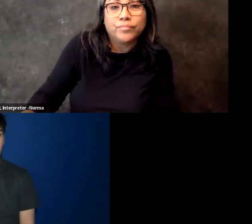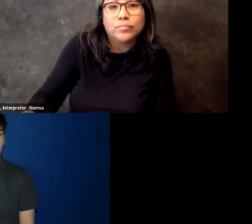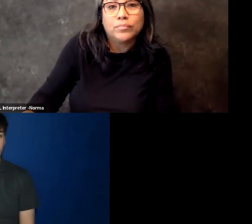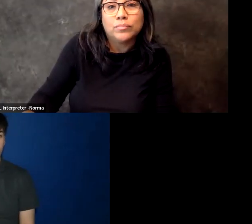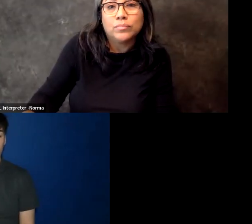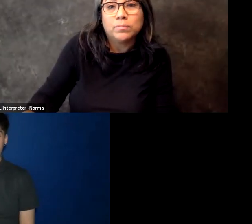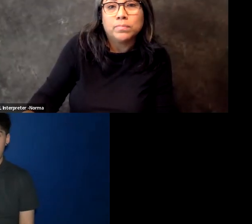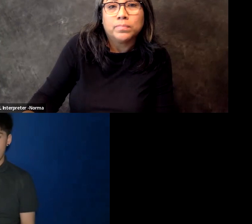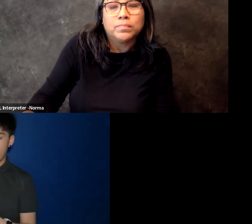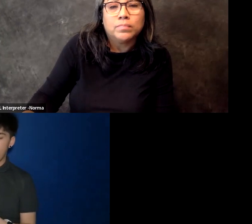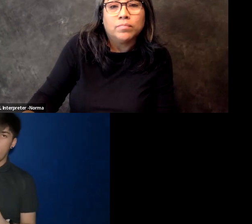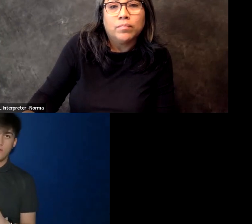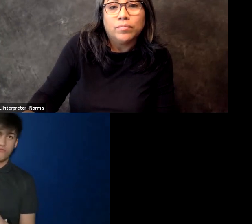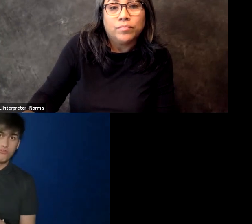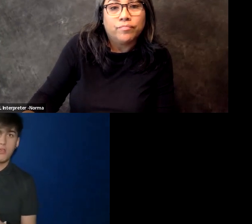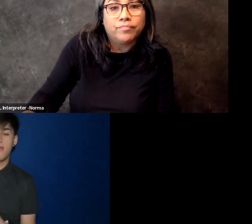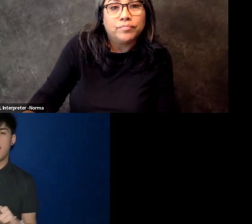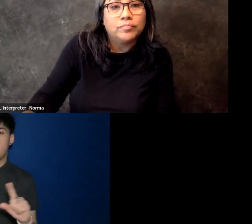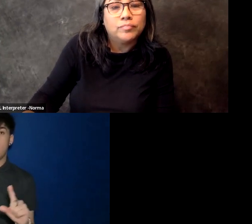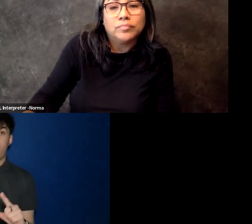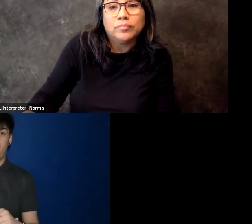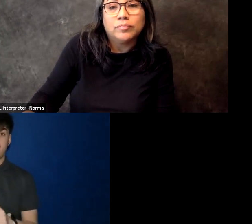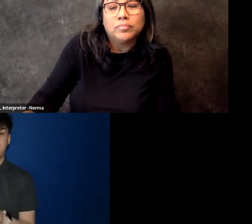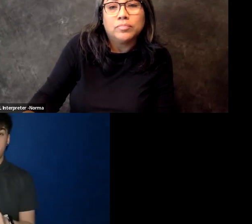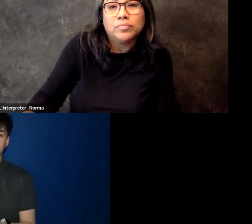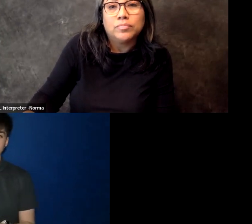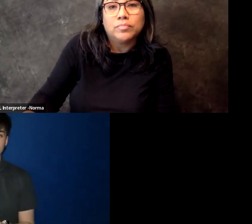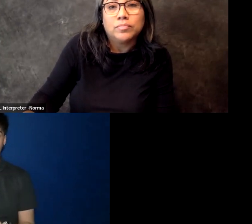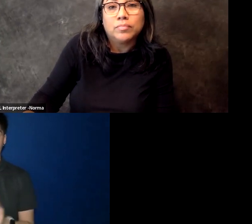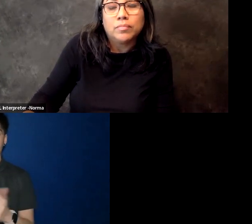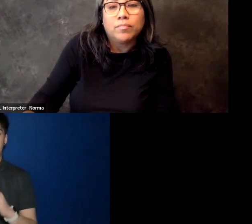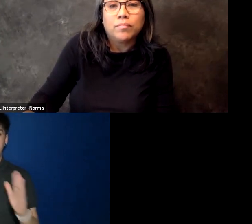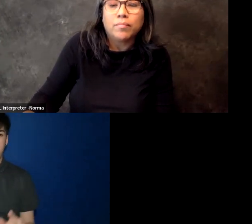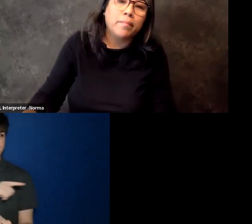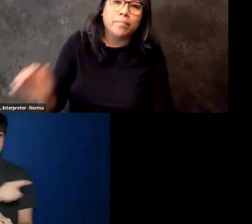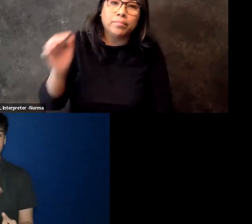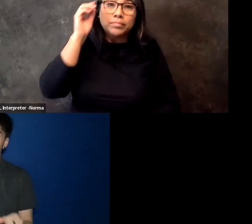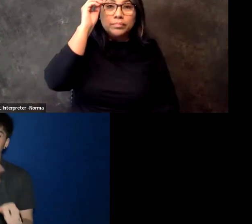device. But it isn't sufficient for many households, particularly if you are either